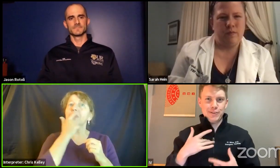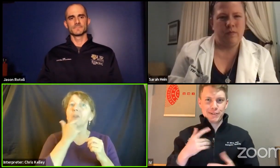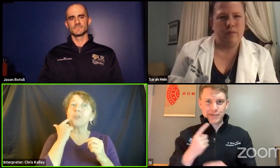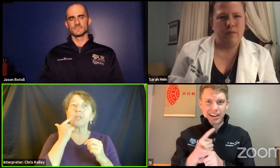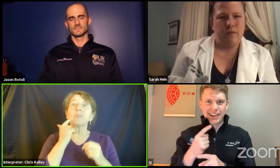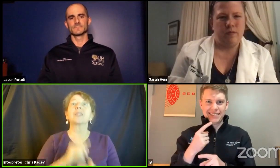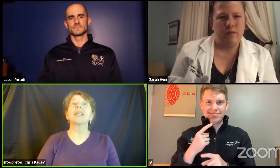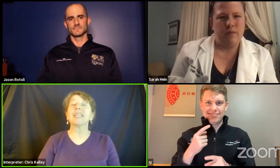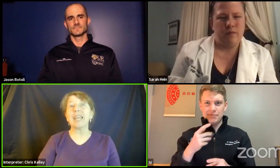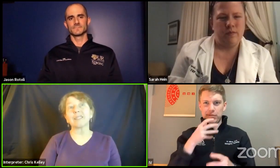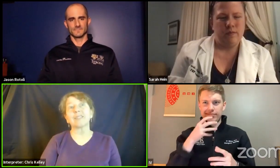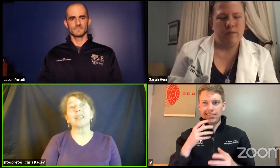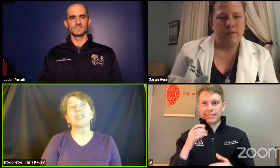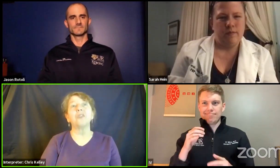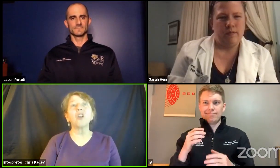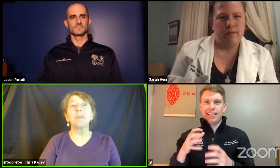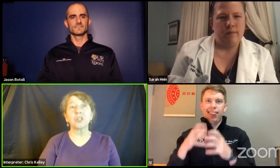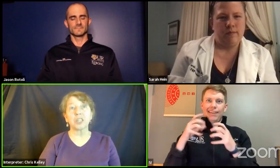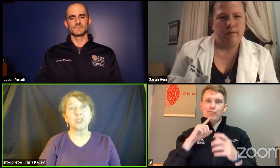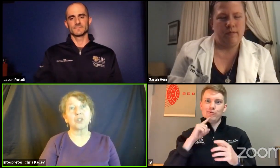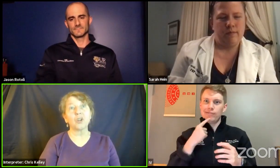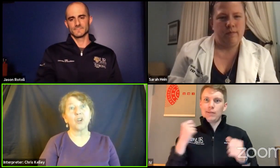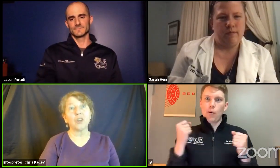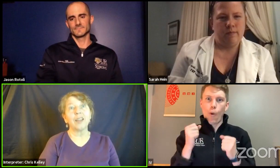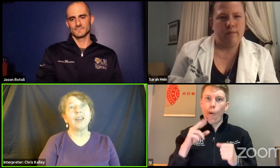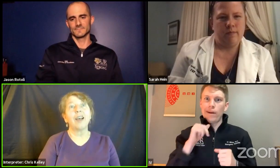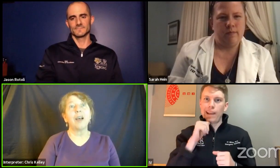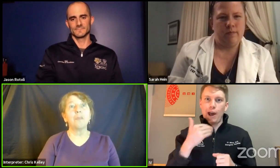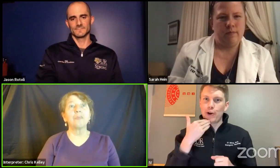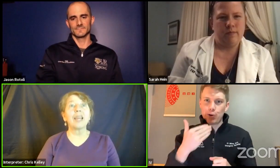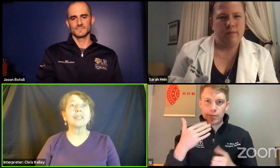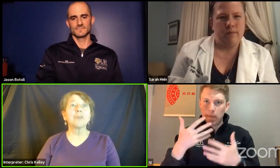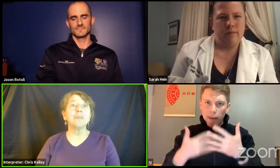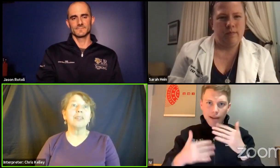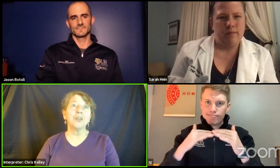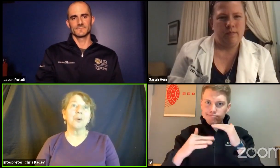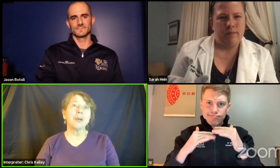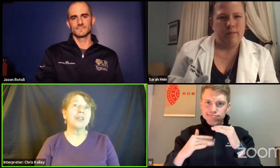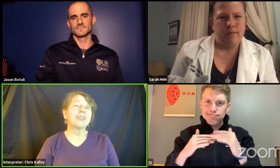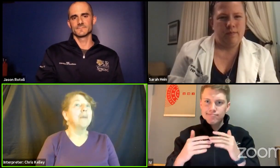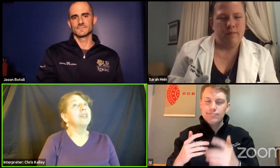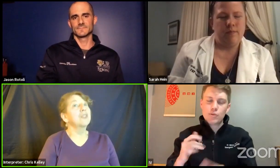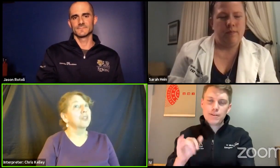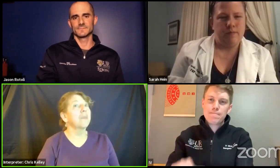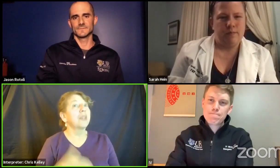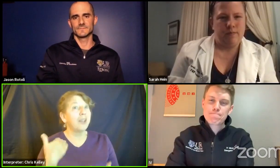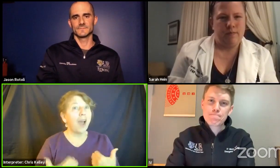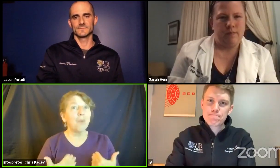great question. IV Muris: And sometimes when it's cold outside you know you